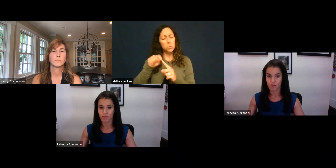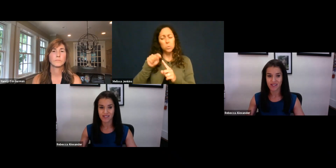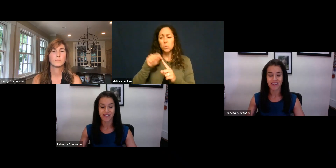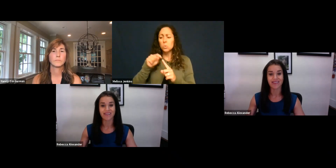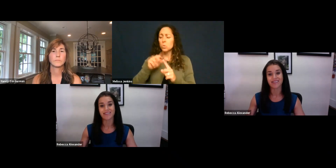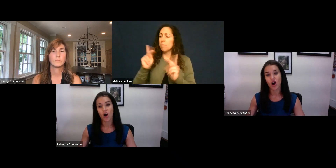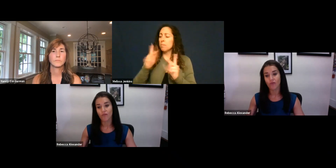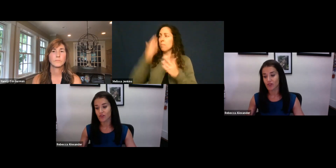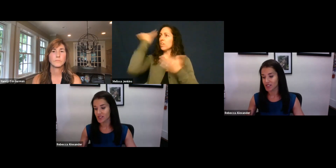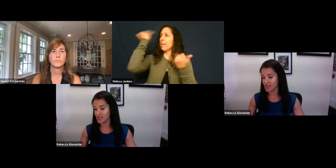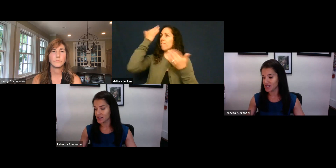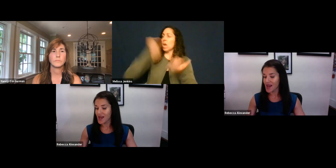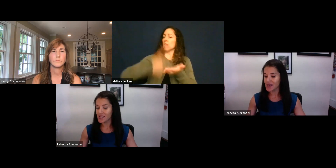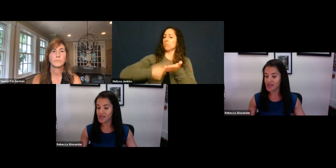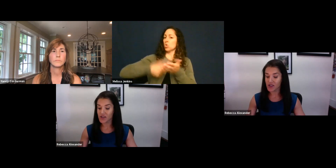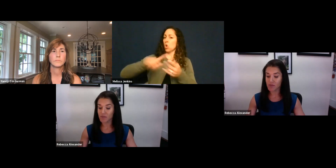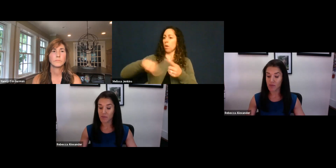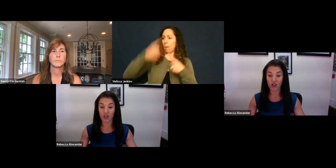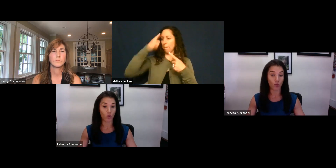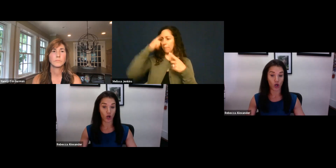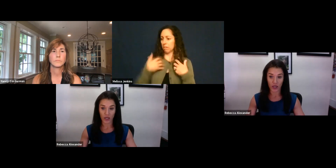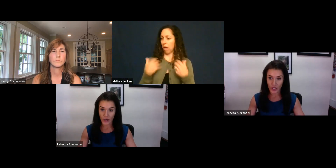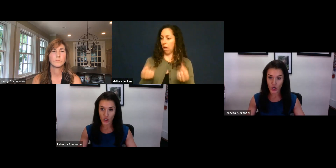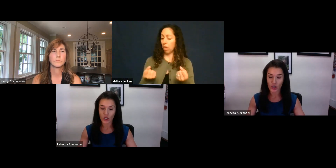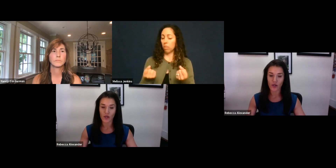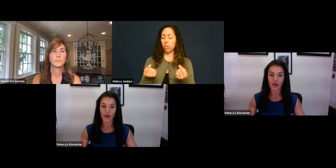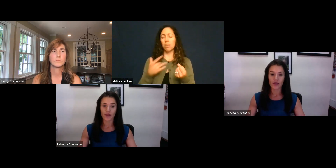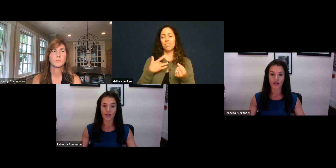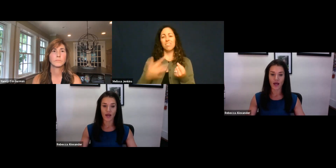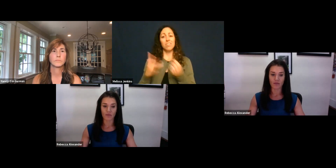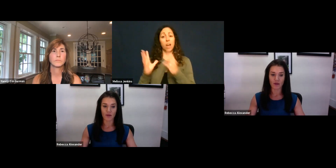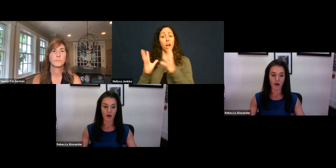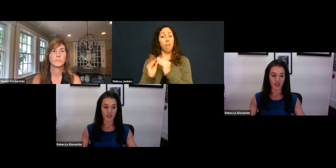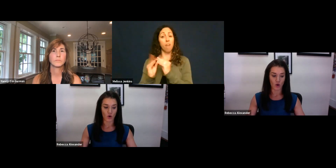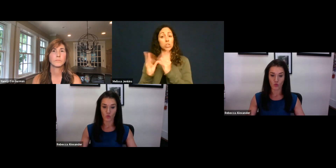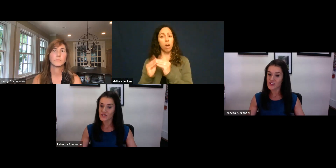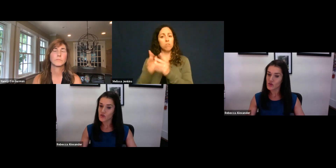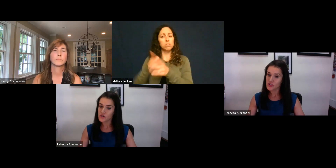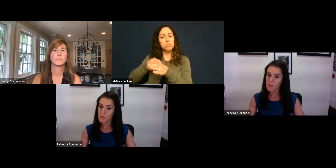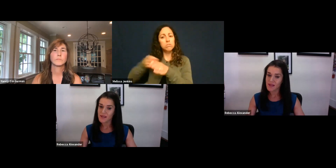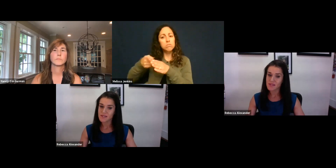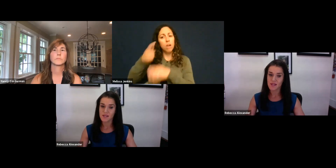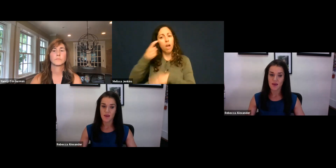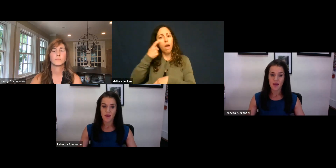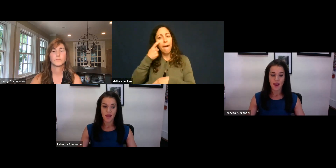missing, and these conferences tend to be much more clinical, they tend to be much more research based,